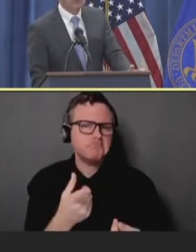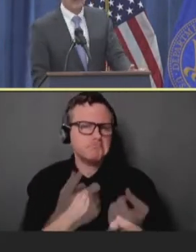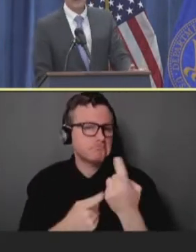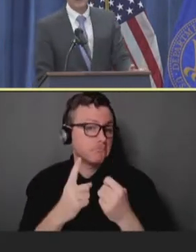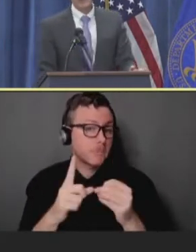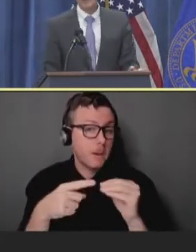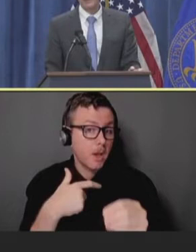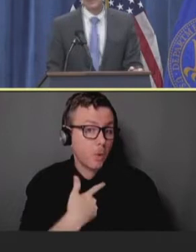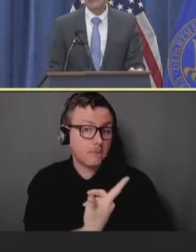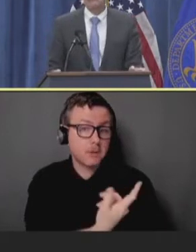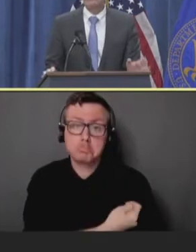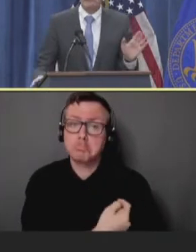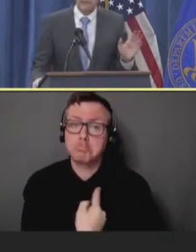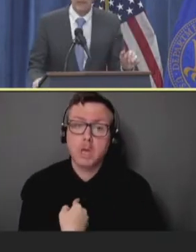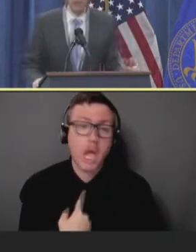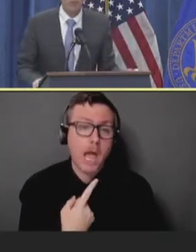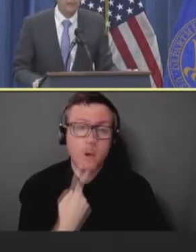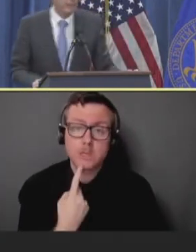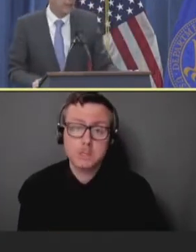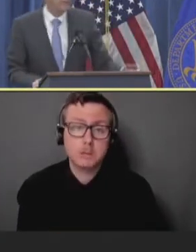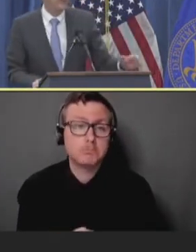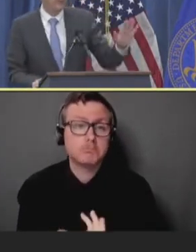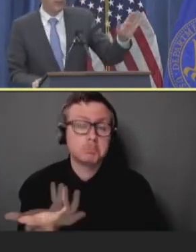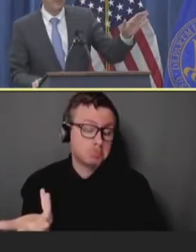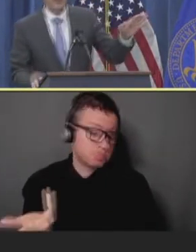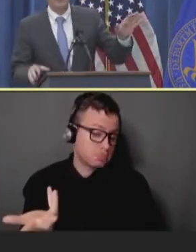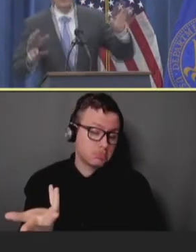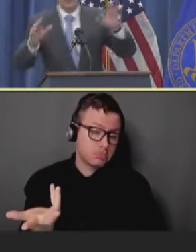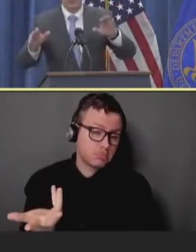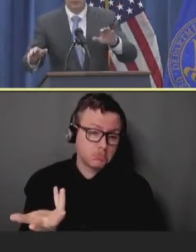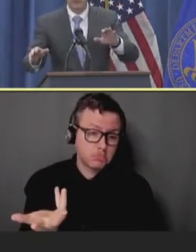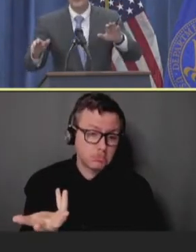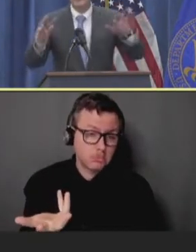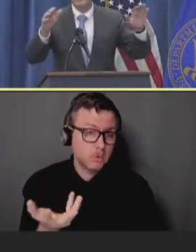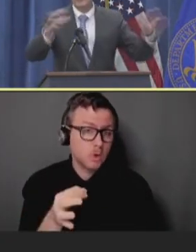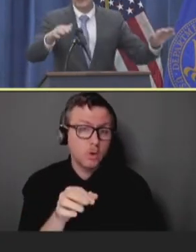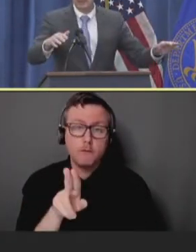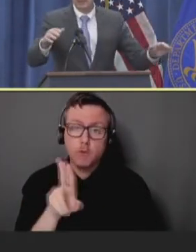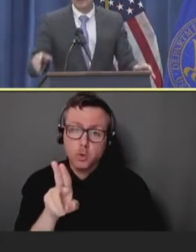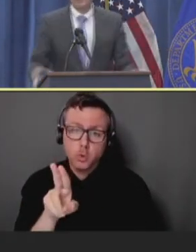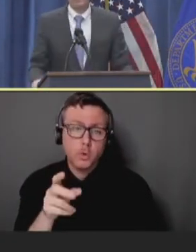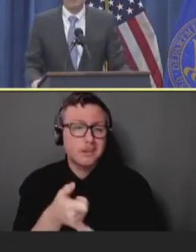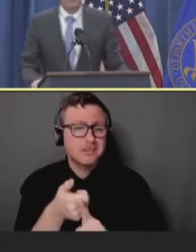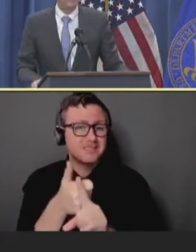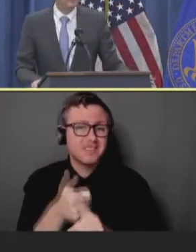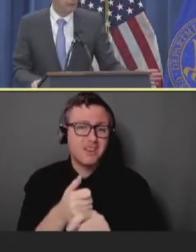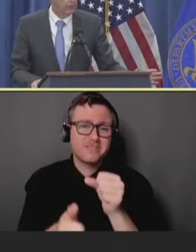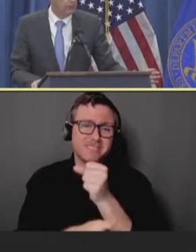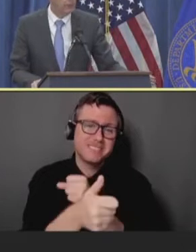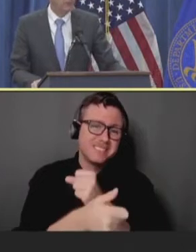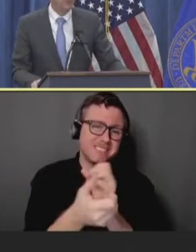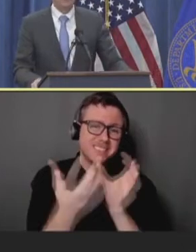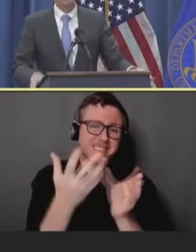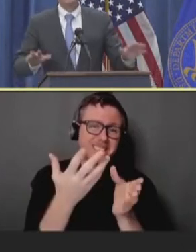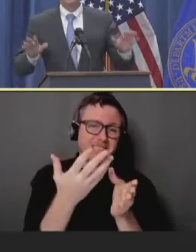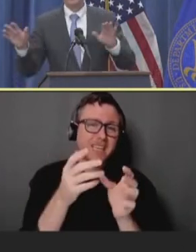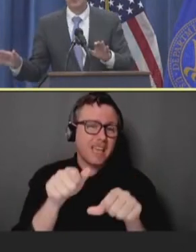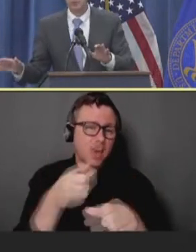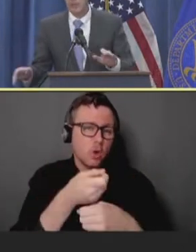what I would say is that, well, I would tell them that the flu is deadly. Shingles is a problem.